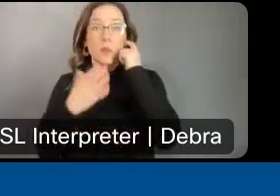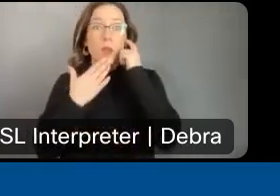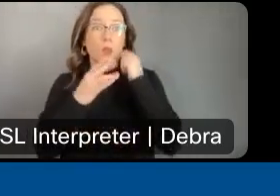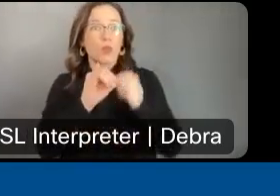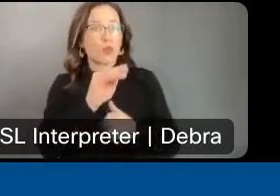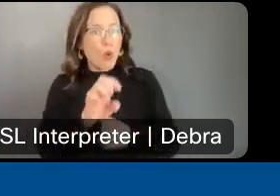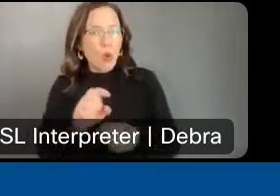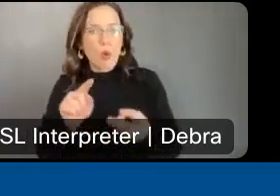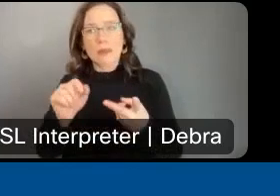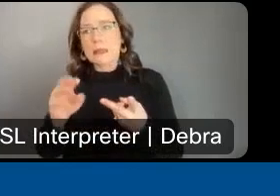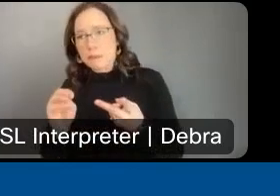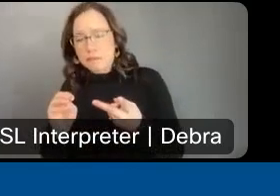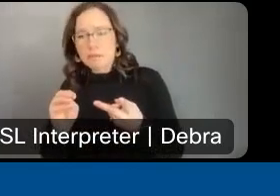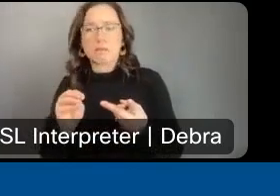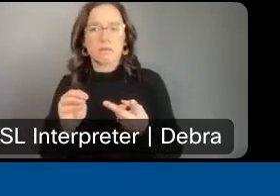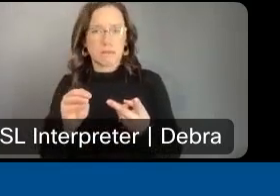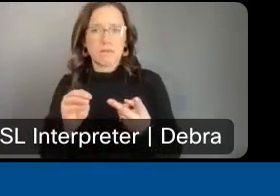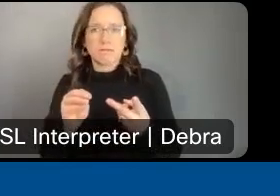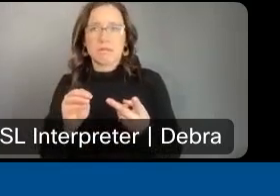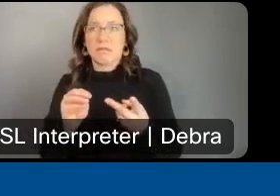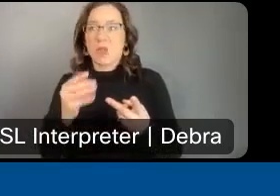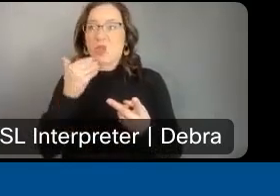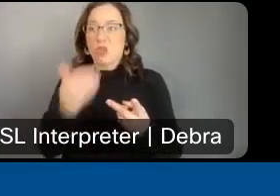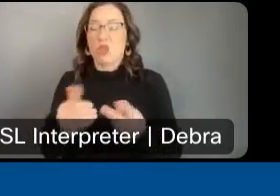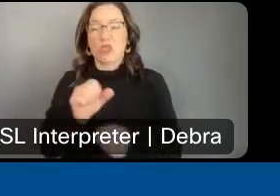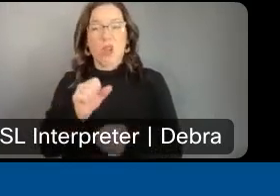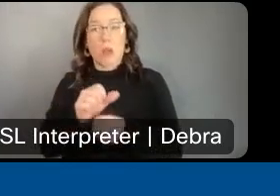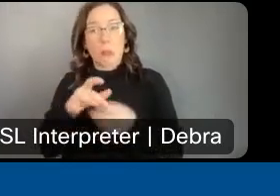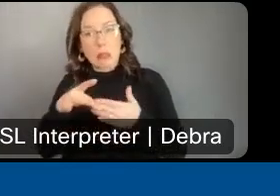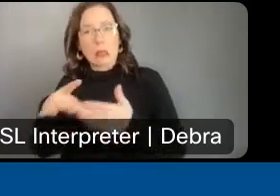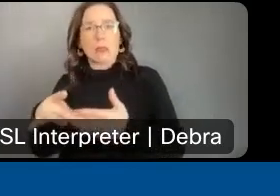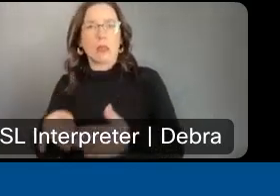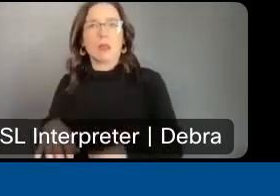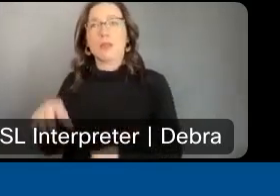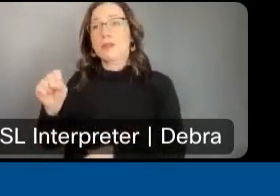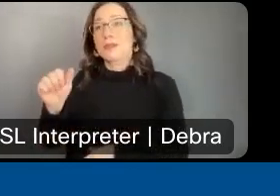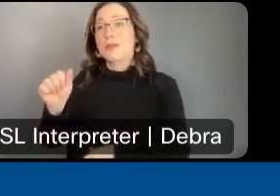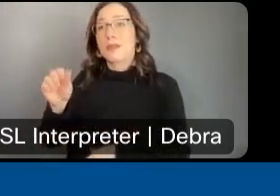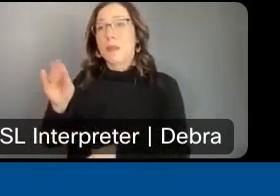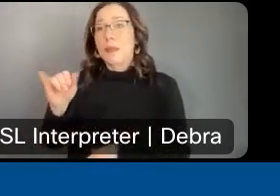These guys did just an incredibly good job at leading us and of course, Sabeen for keeping us on the rails.